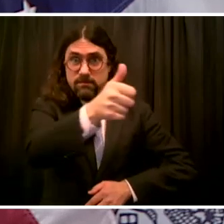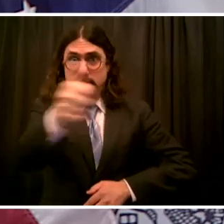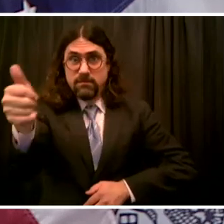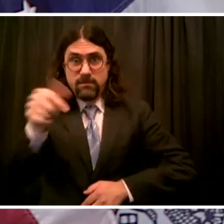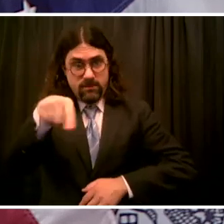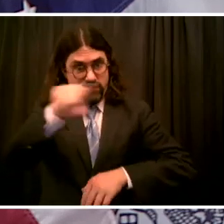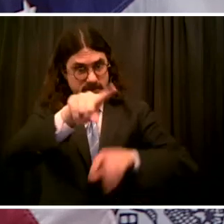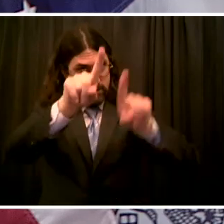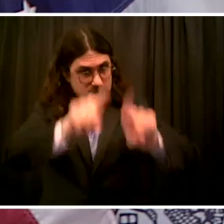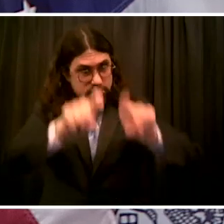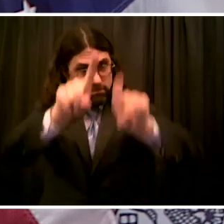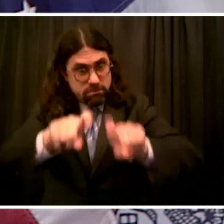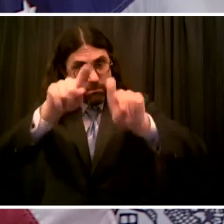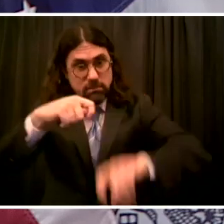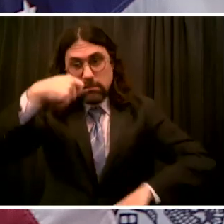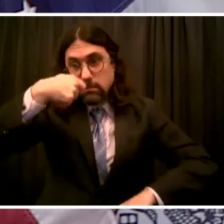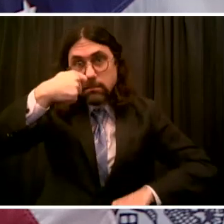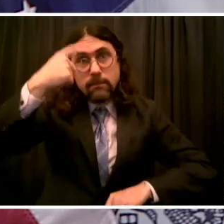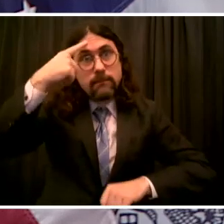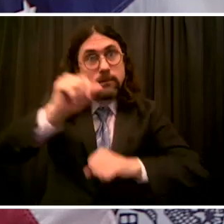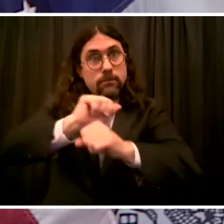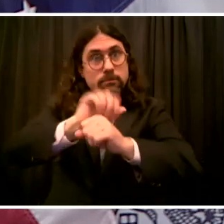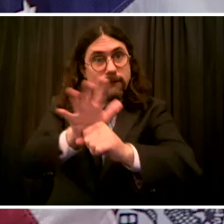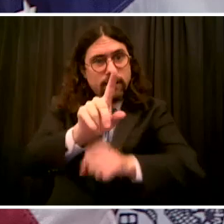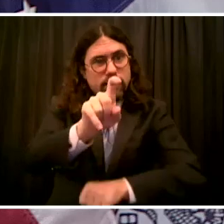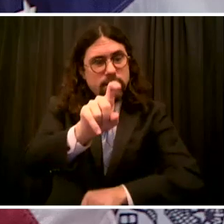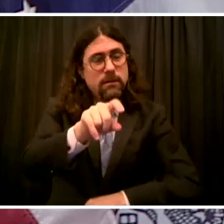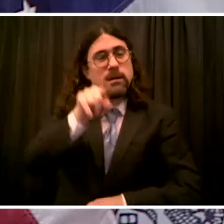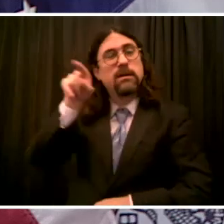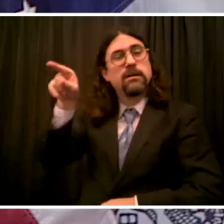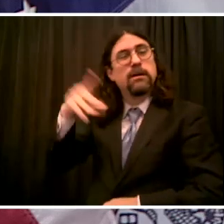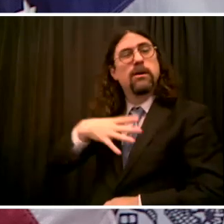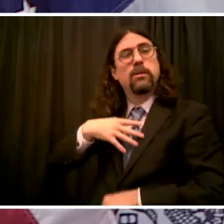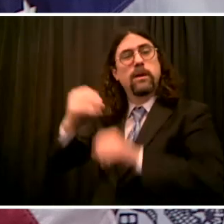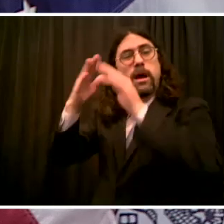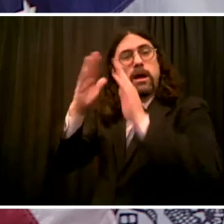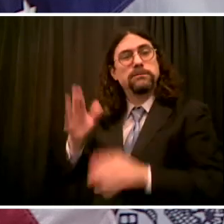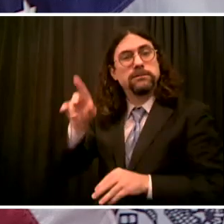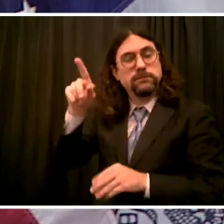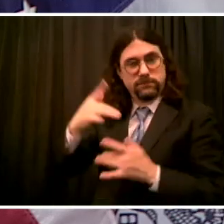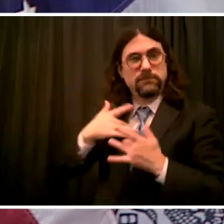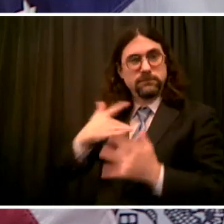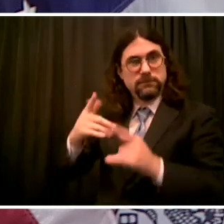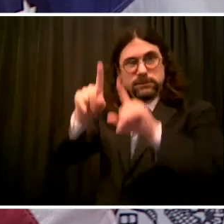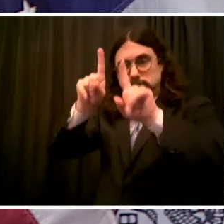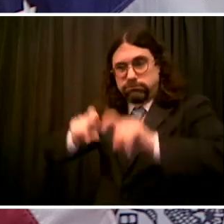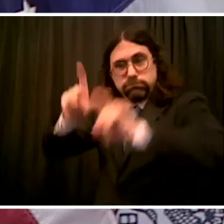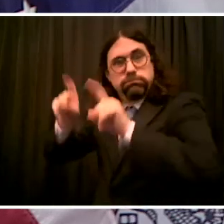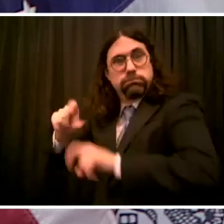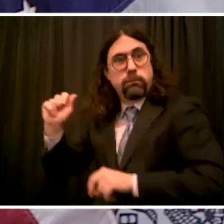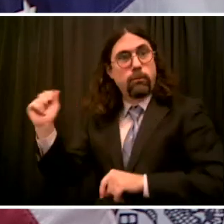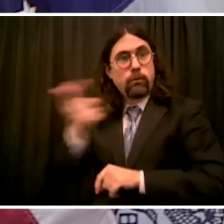BEING TESTED GURELARLY FOR COVID. I KNOW THE WHITE HOUSE HAS COME INTO CRITICISM, THEY SAY THEY'RE DAILY TESTING